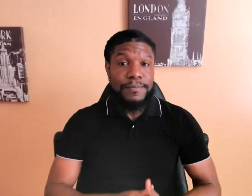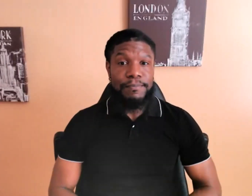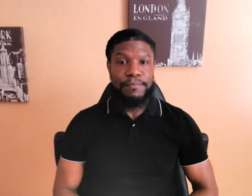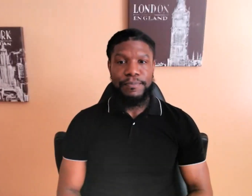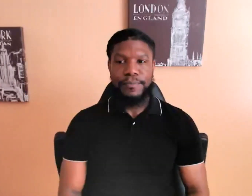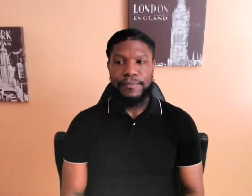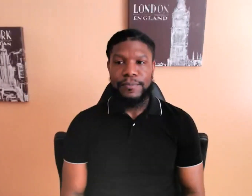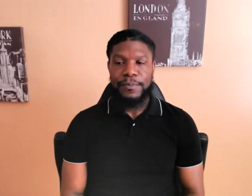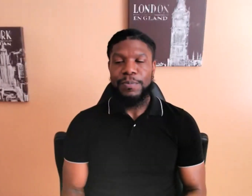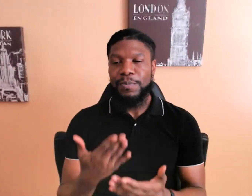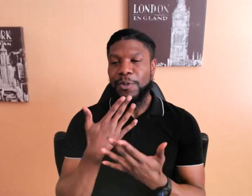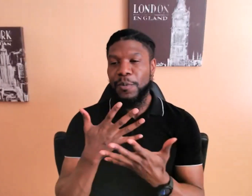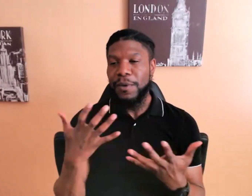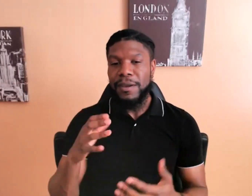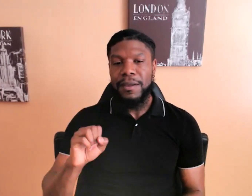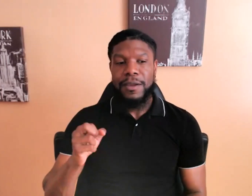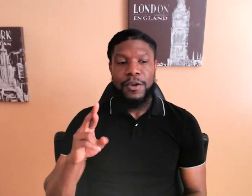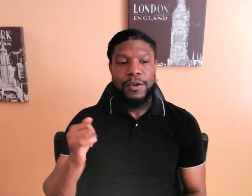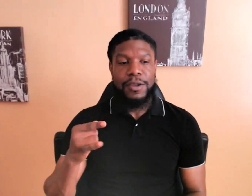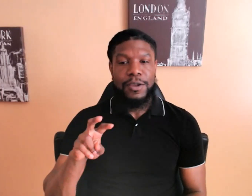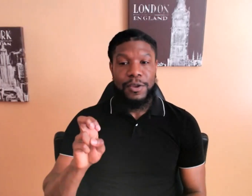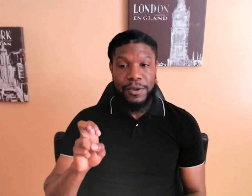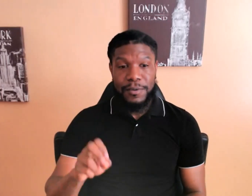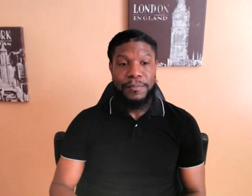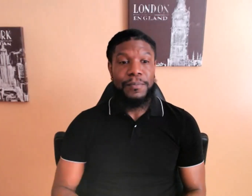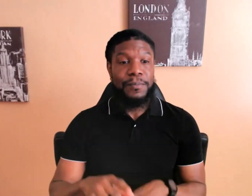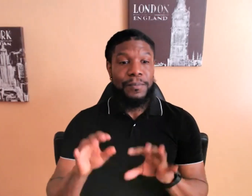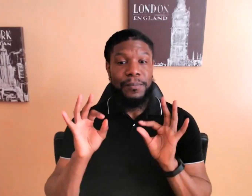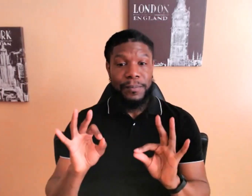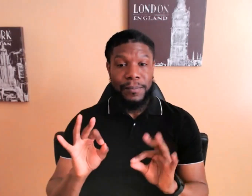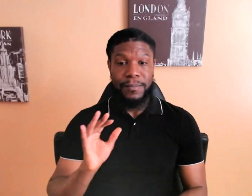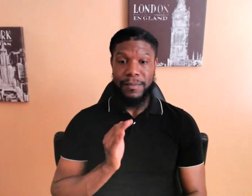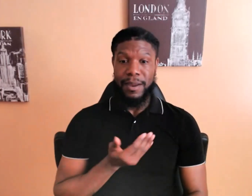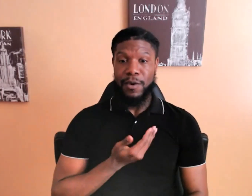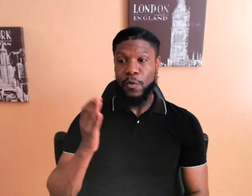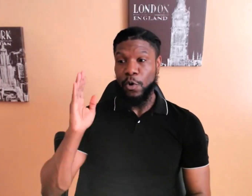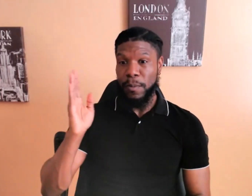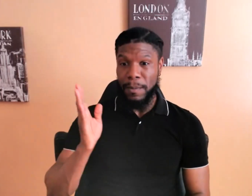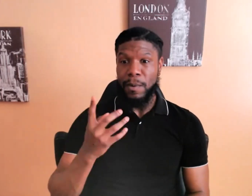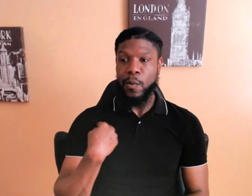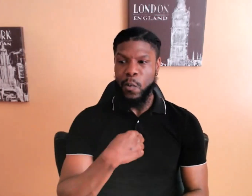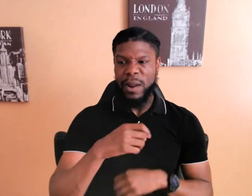Thanks very much, Sarah-Jean. Our presentations ran a little bit long, but I think we might